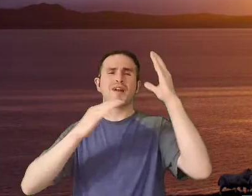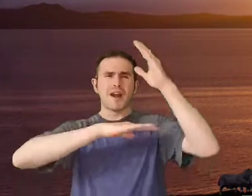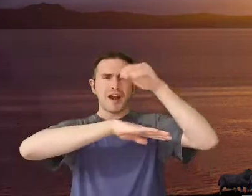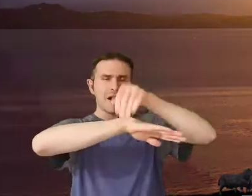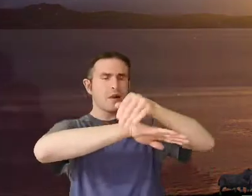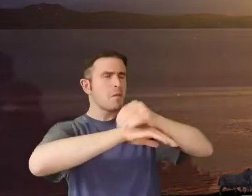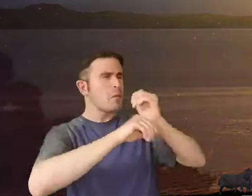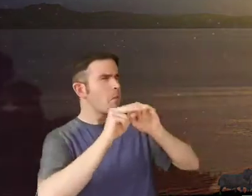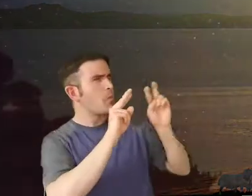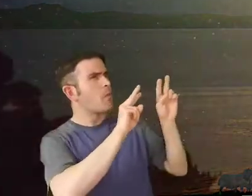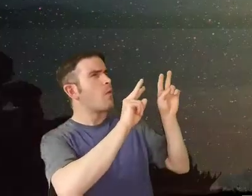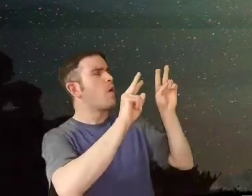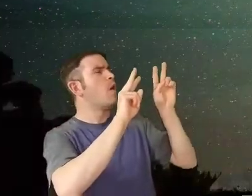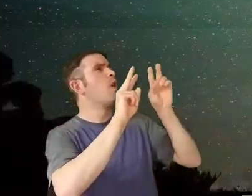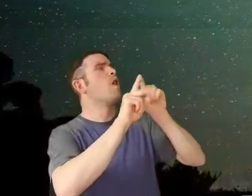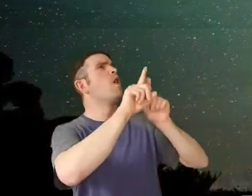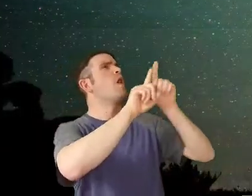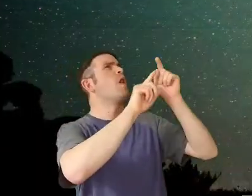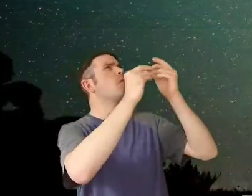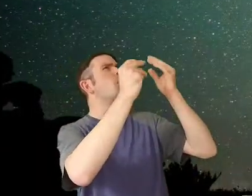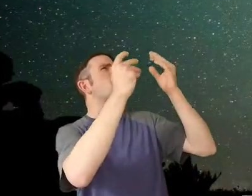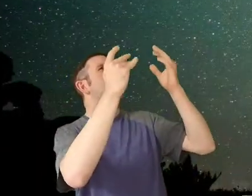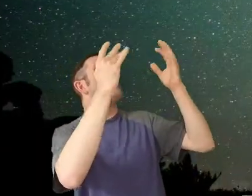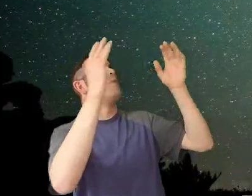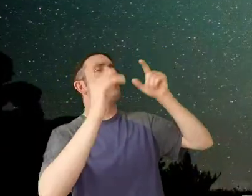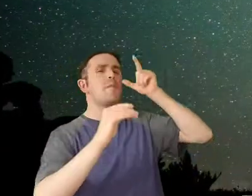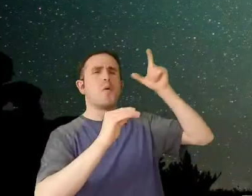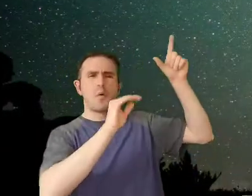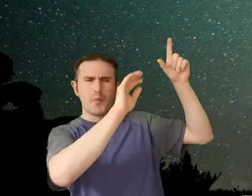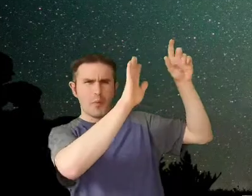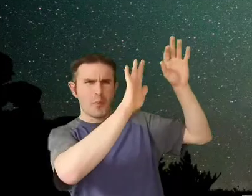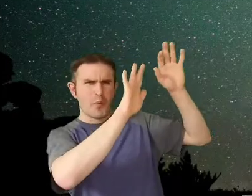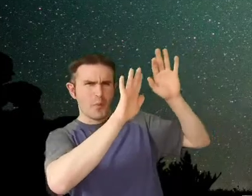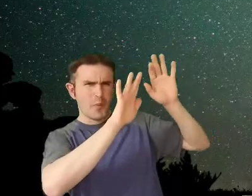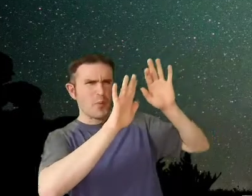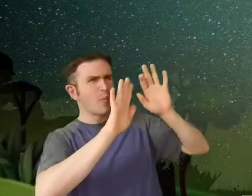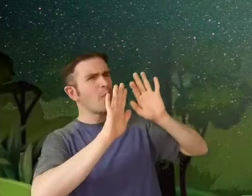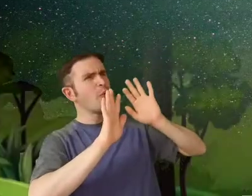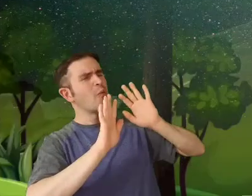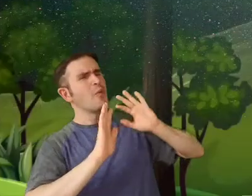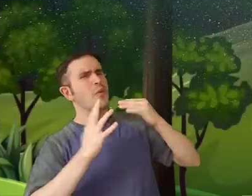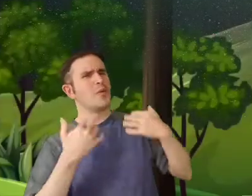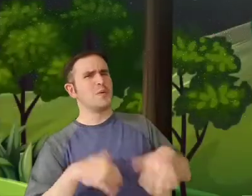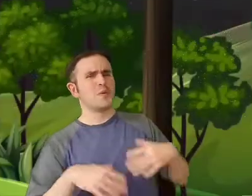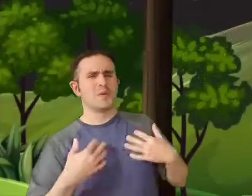time, and you look up at the night sky and you see a beautiful, moonlit night and maybe it's just the